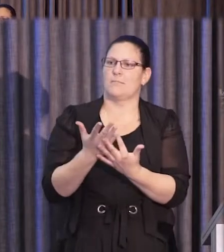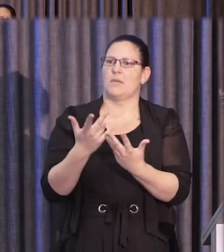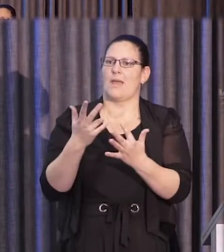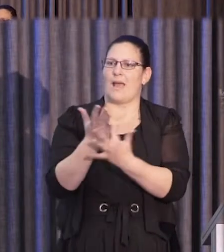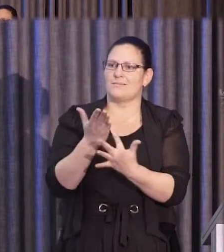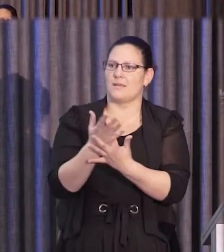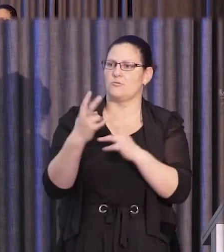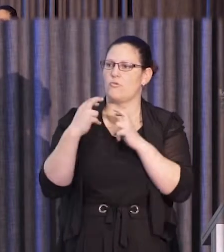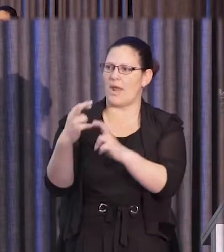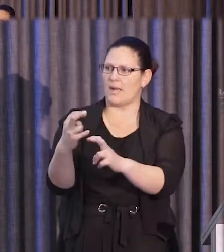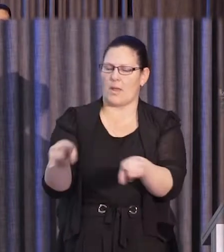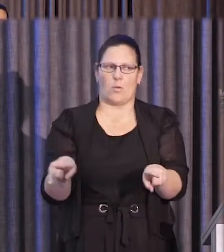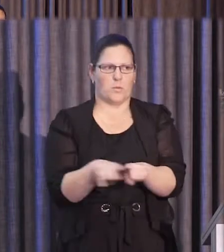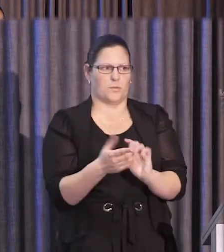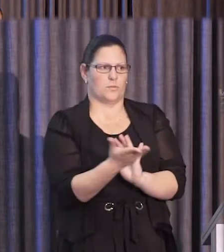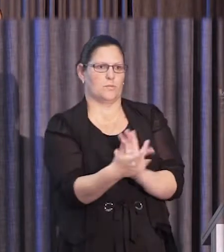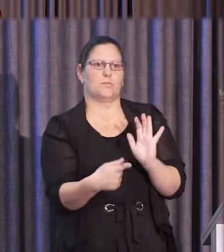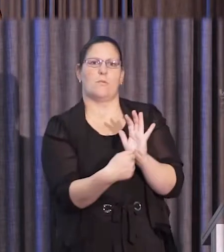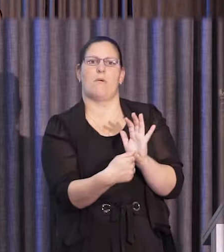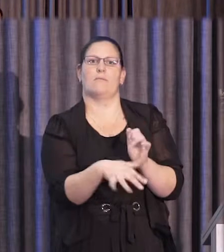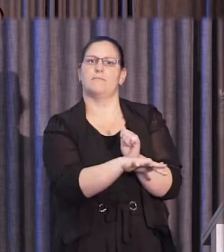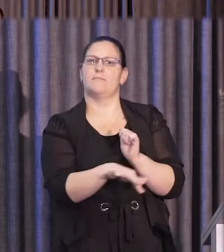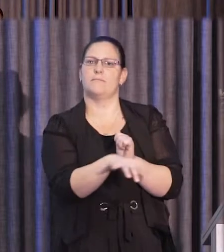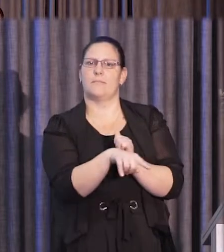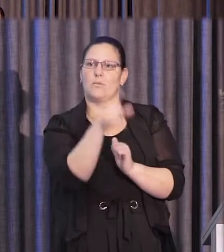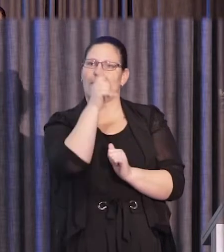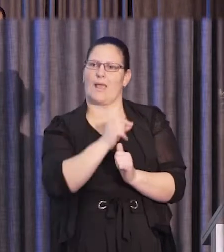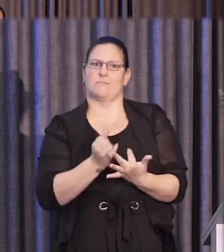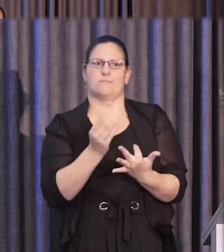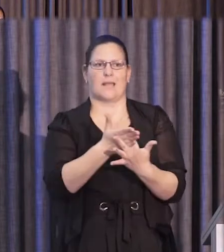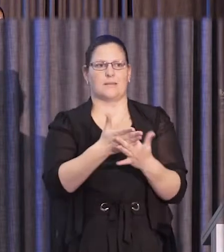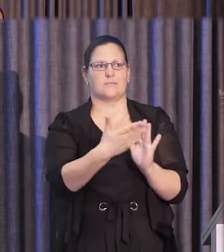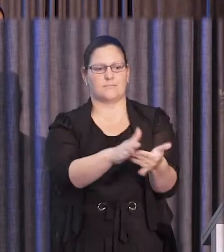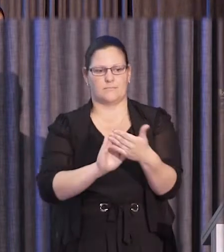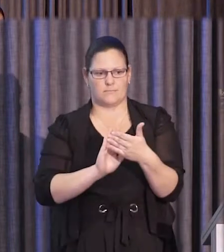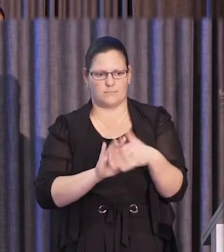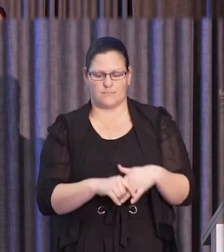so that people are able to get out and access their community. There's a quality and safe guiding framework,